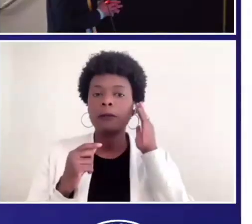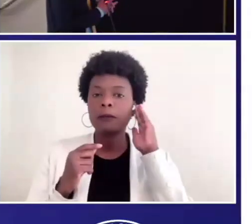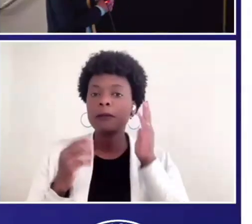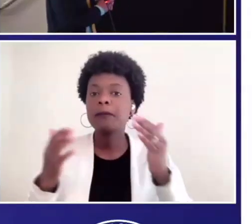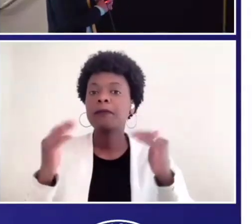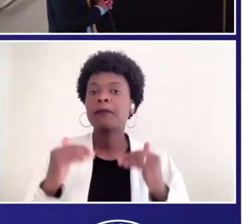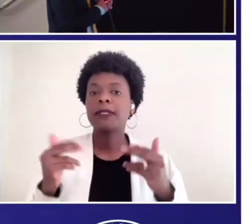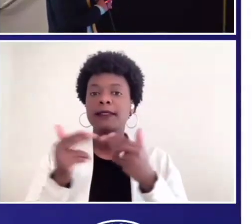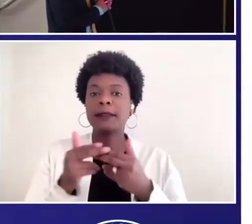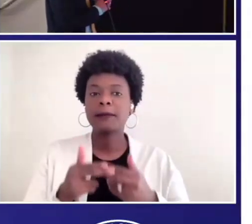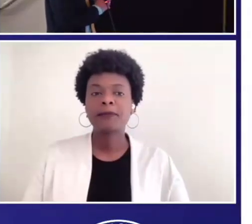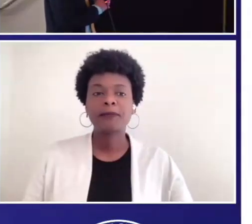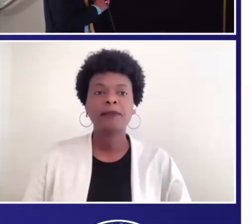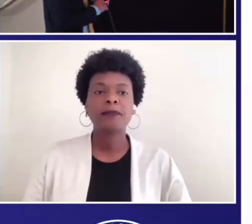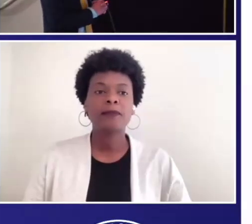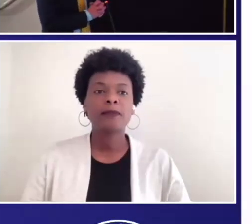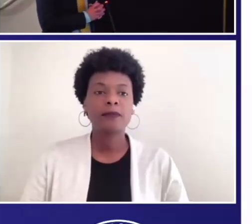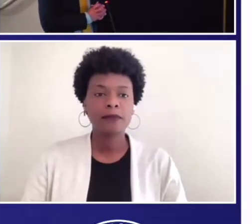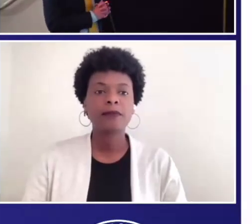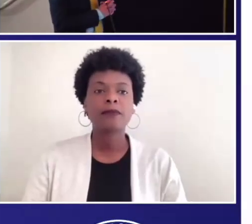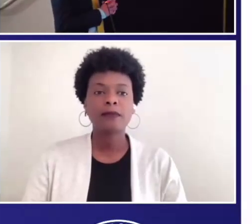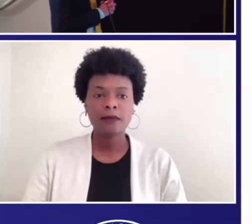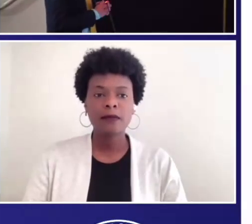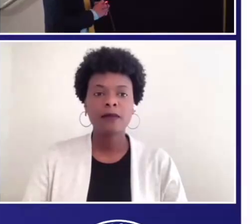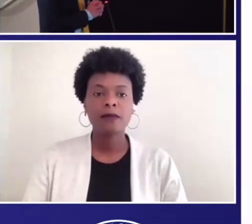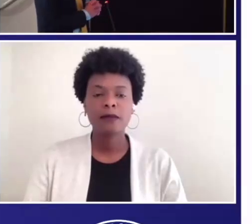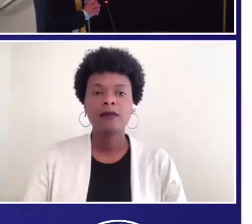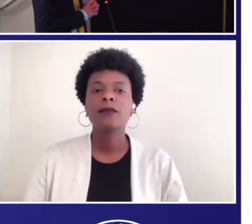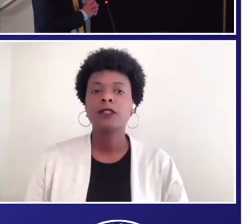please. So recall that the Department's